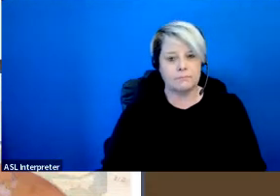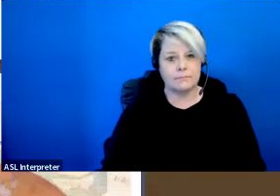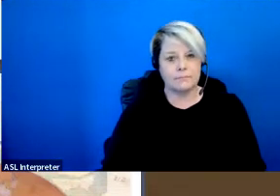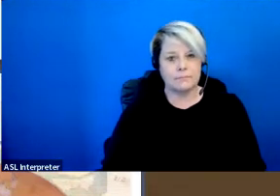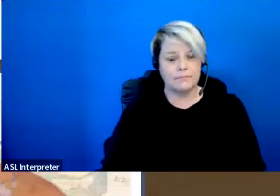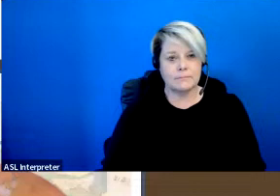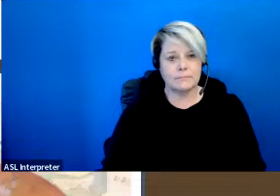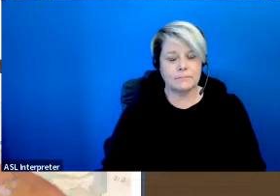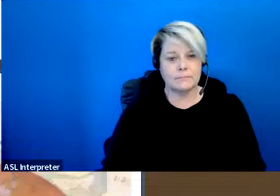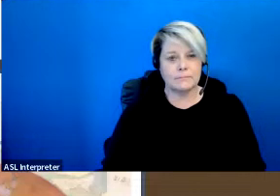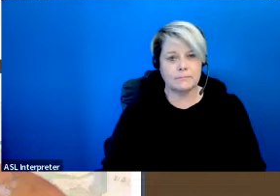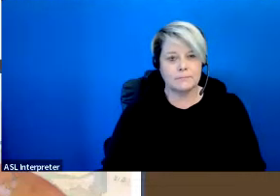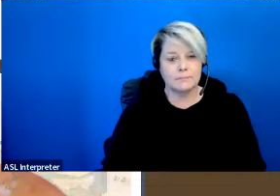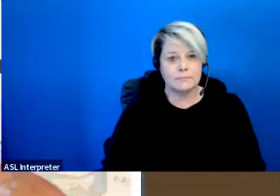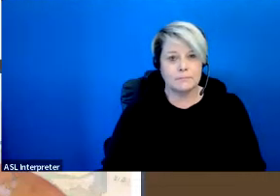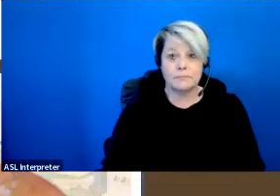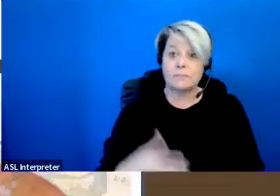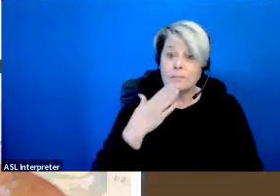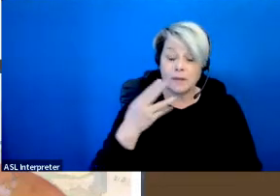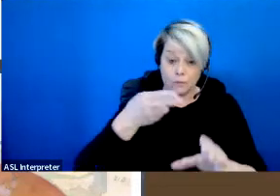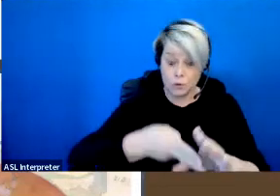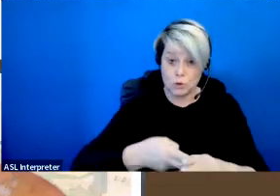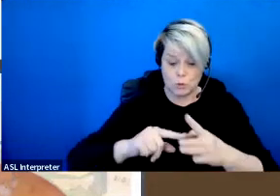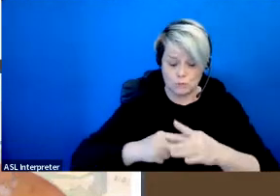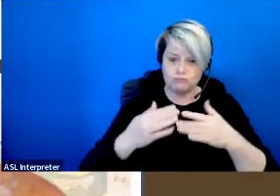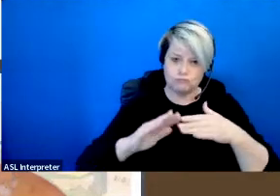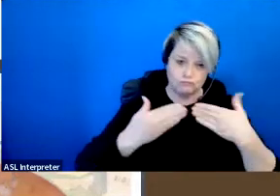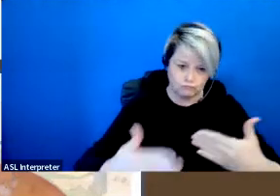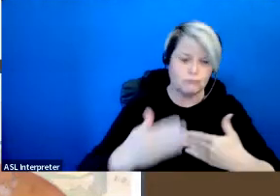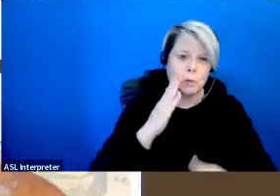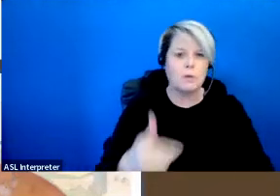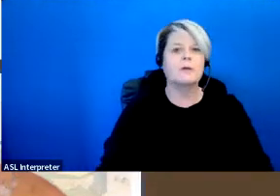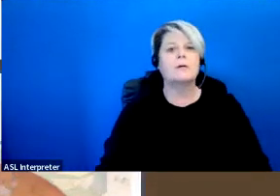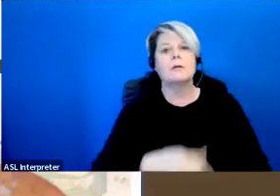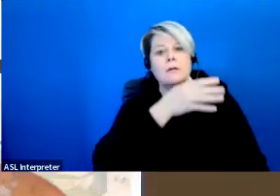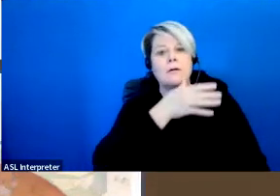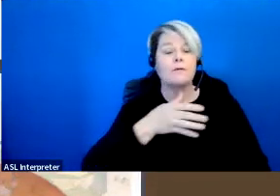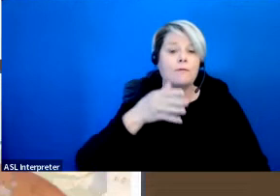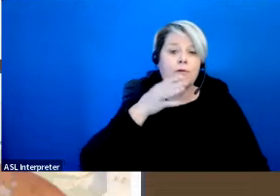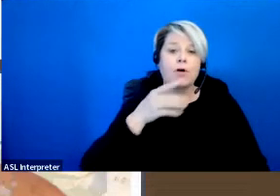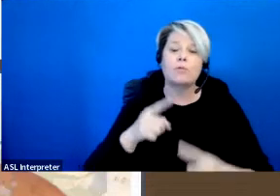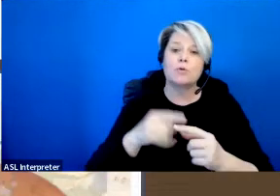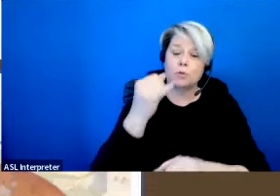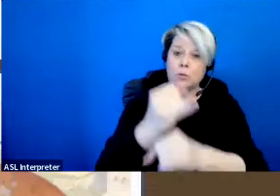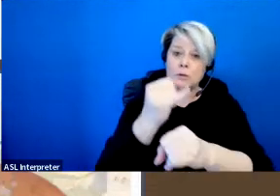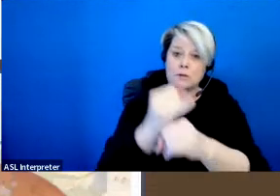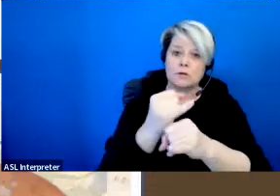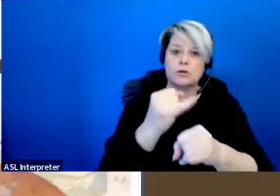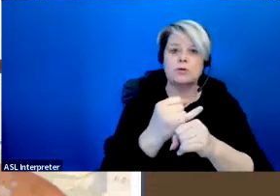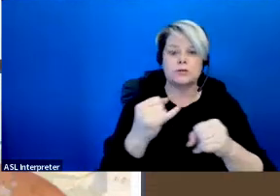will get started. I think we are are ready. Thanks for joining us